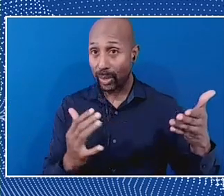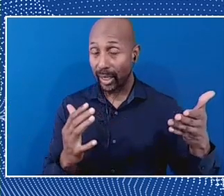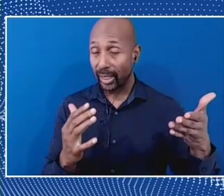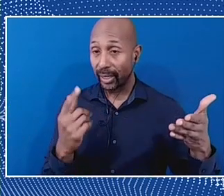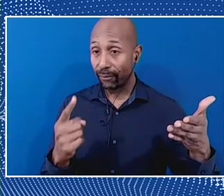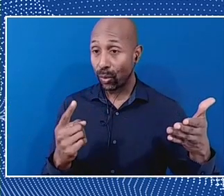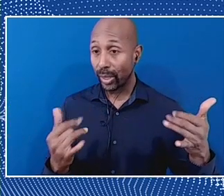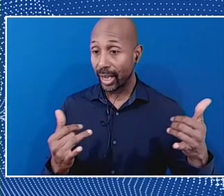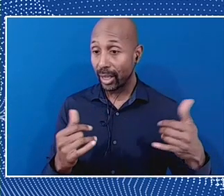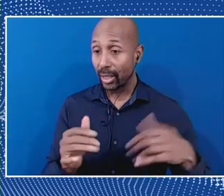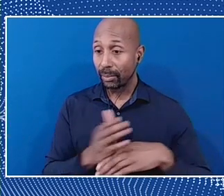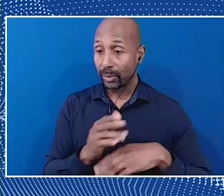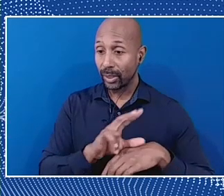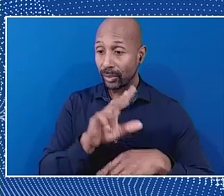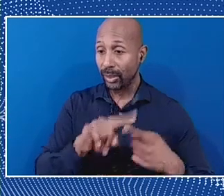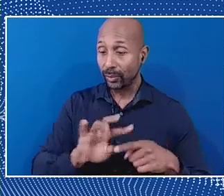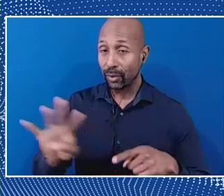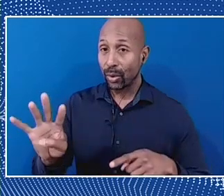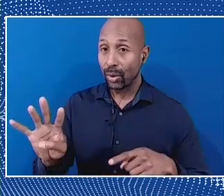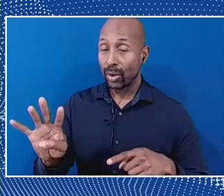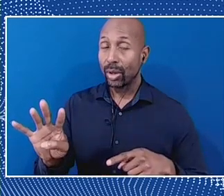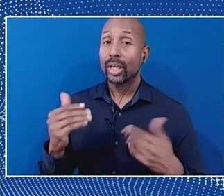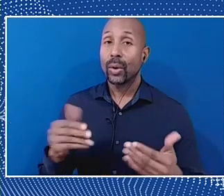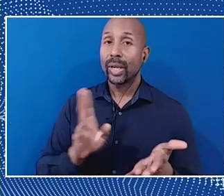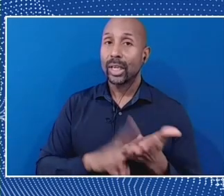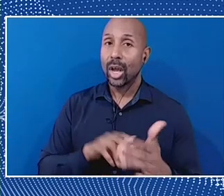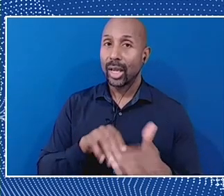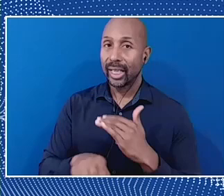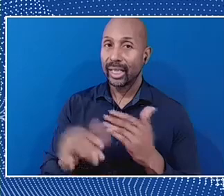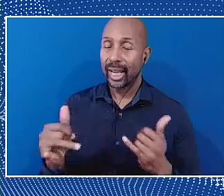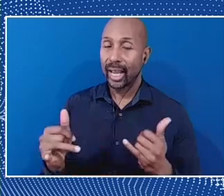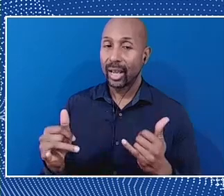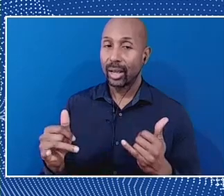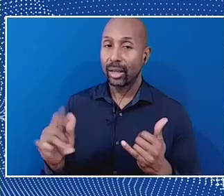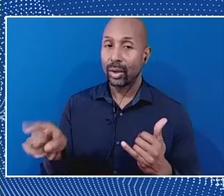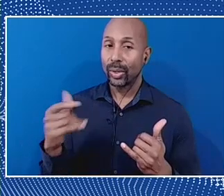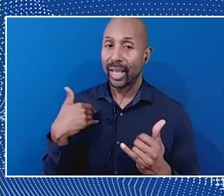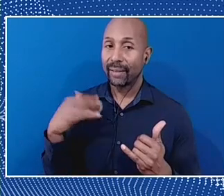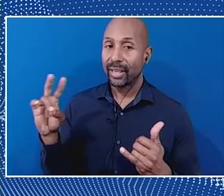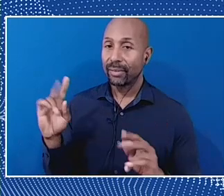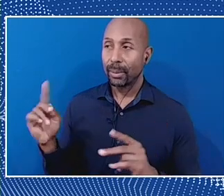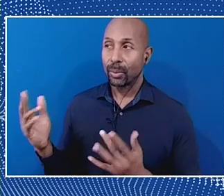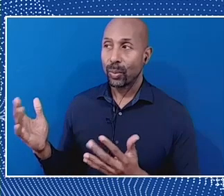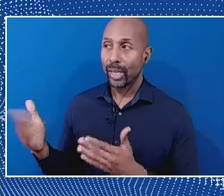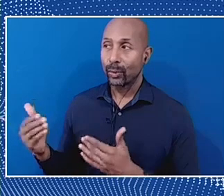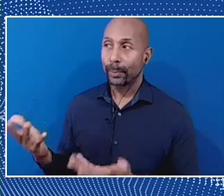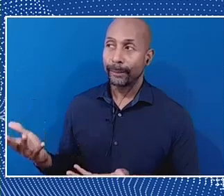4:00 p.m. Eastern to please log in now. We only have seven folks in the waiting room, and I know there's more folks who